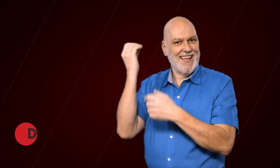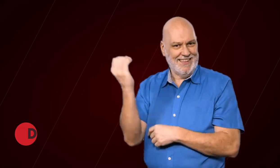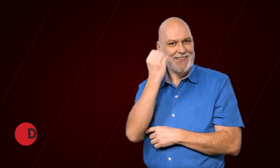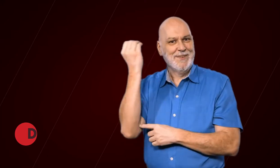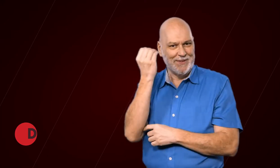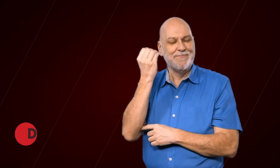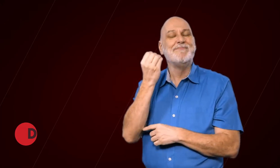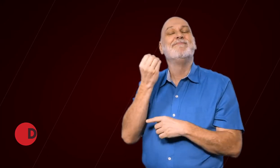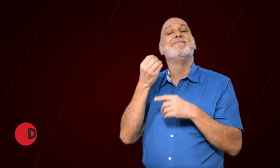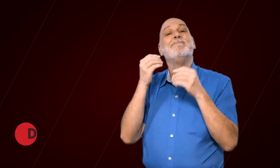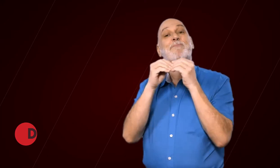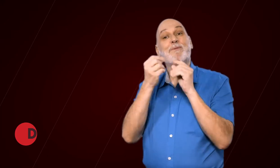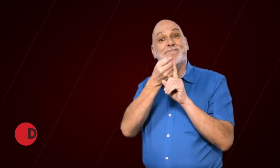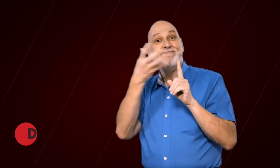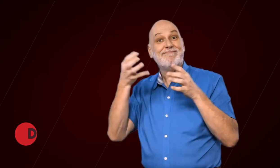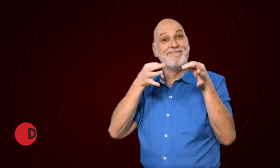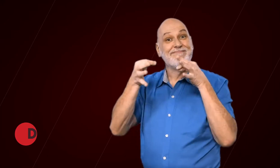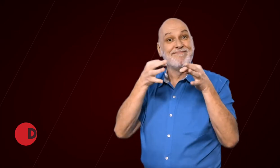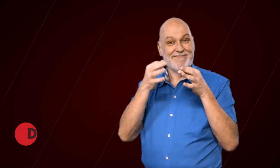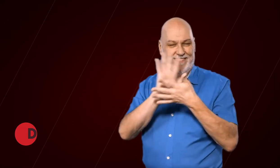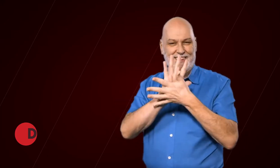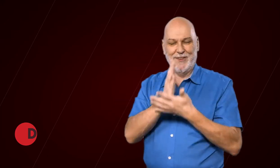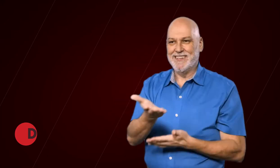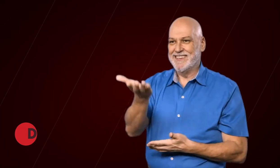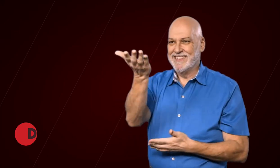police service in Ontario.